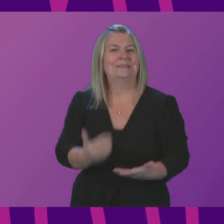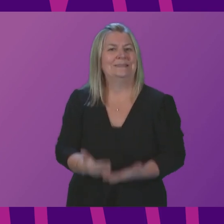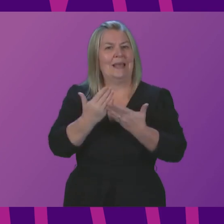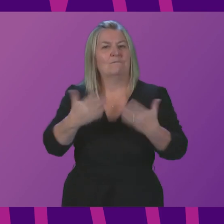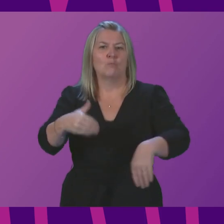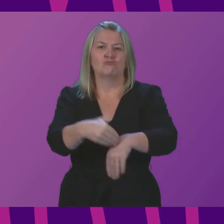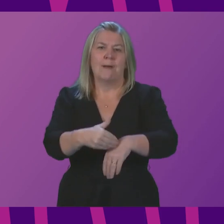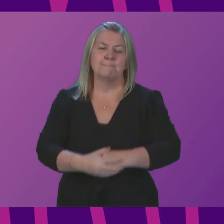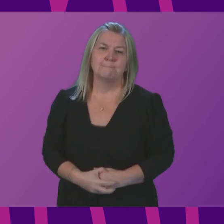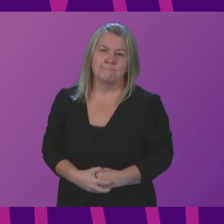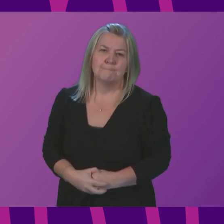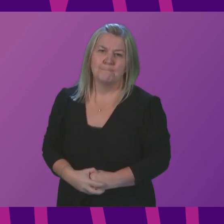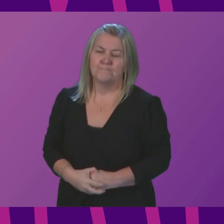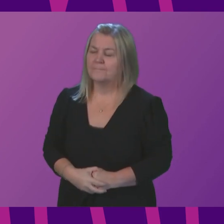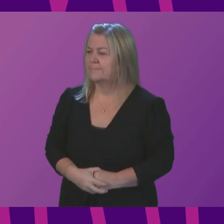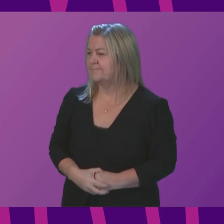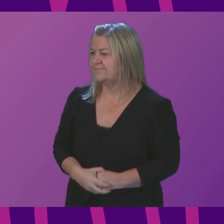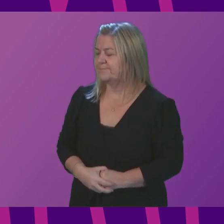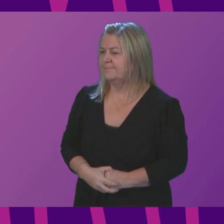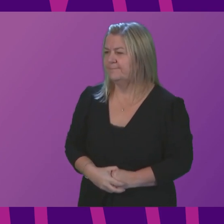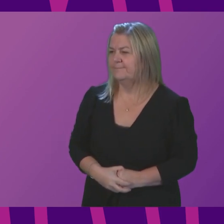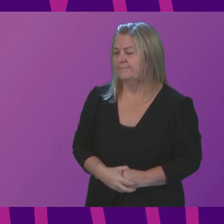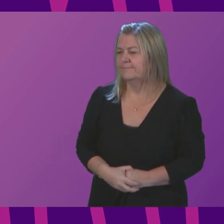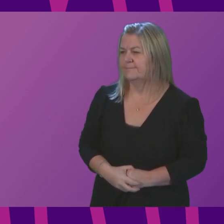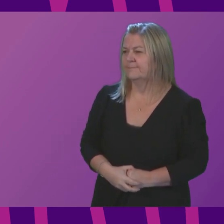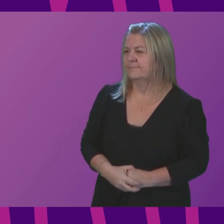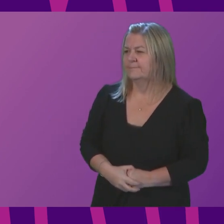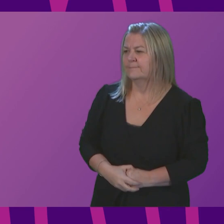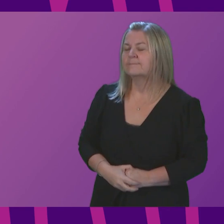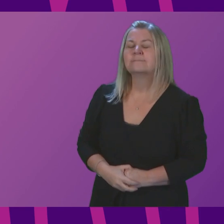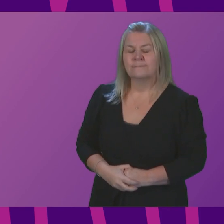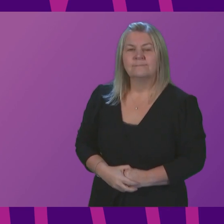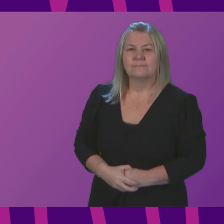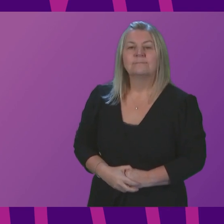Those are important issues. I do not believe that it is a fair representation of the justice